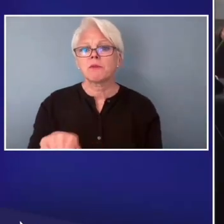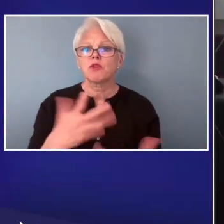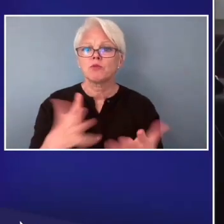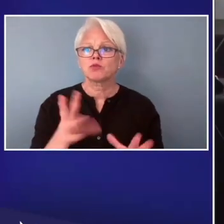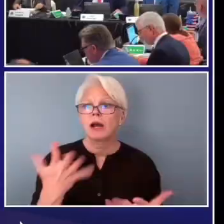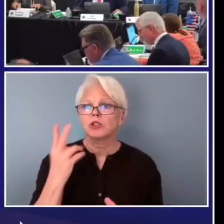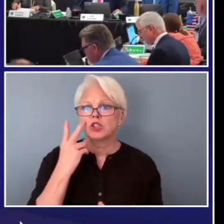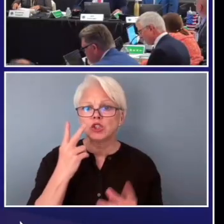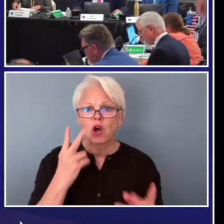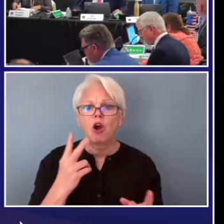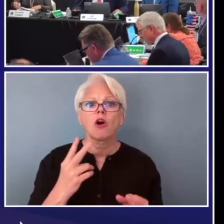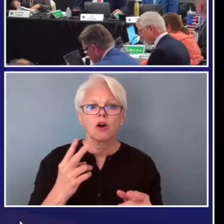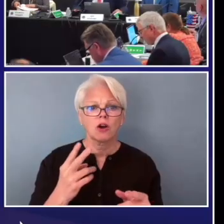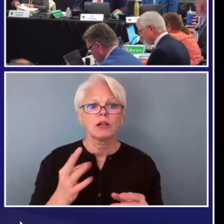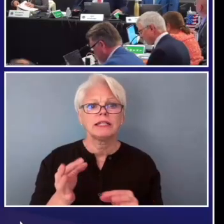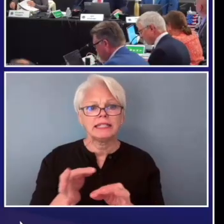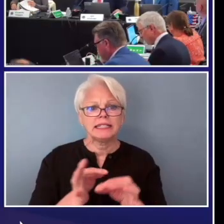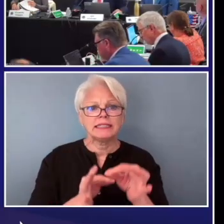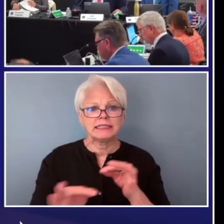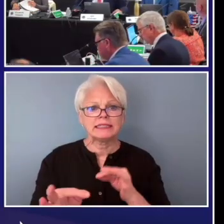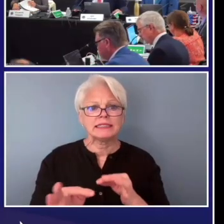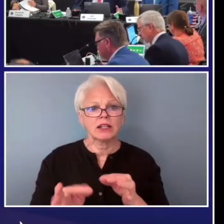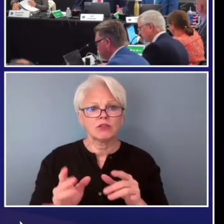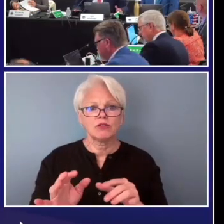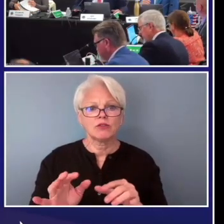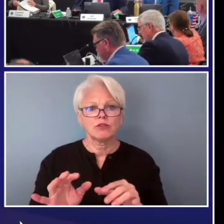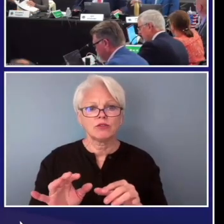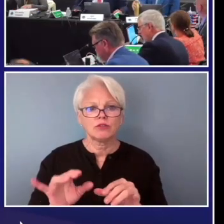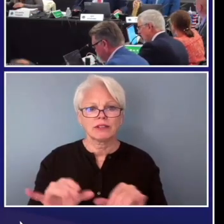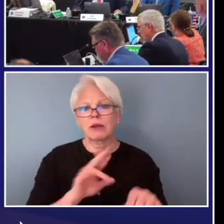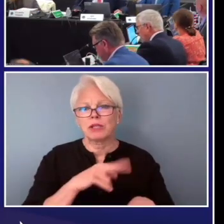um, rather than do this as we were normally publish it in the federal register.